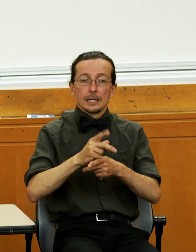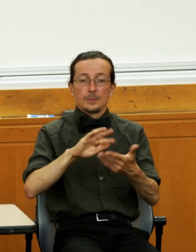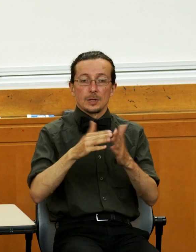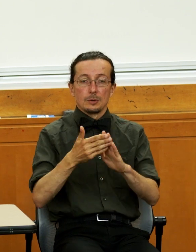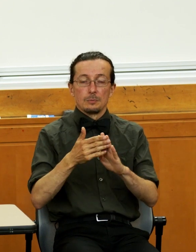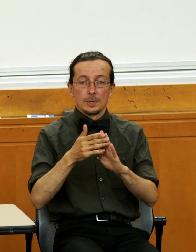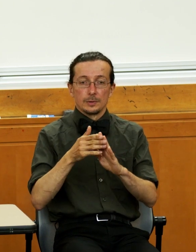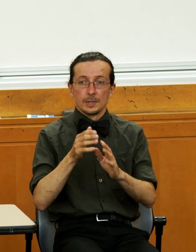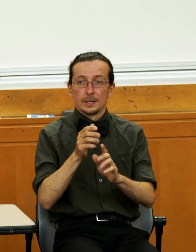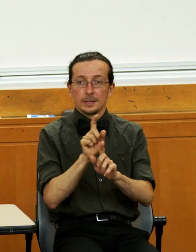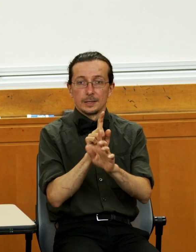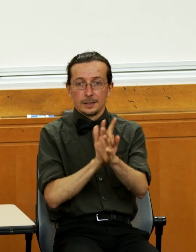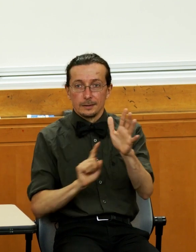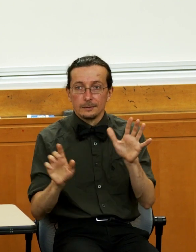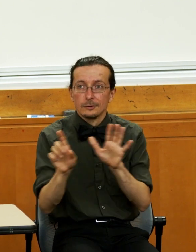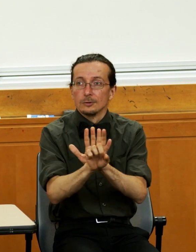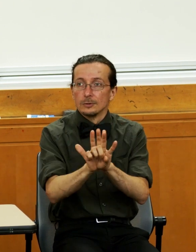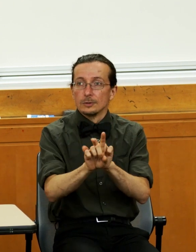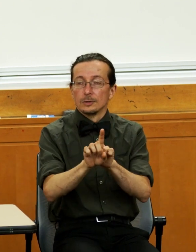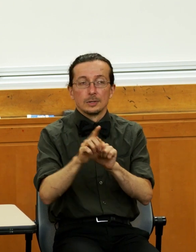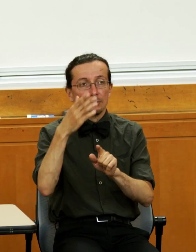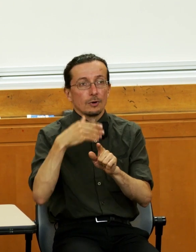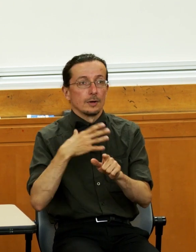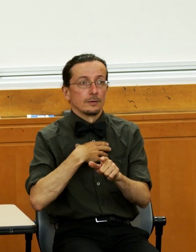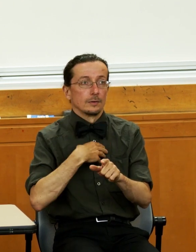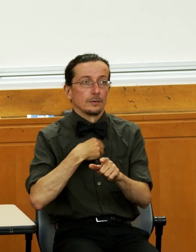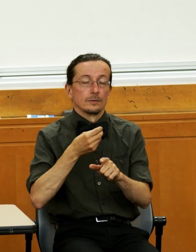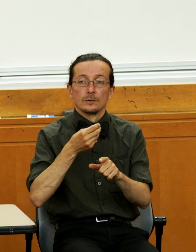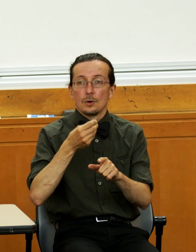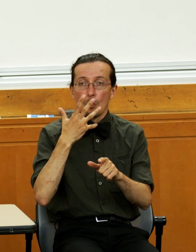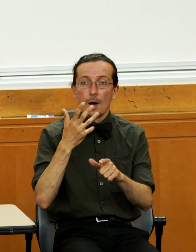mostly white-led environmentalists, I got mostly white law students that I'm going to be bringing